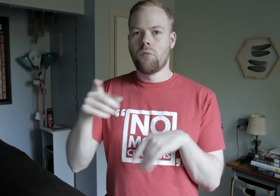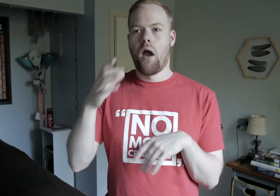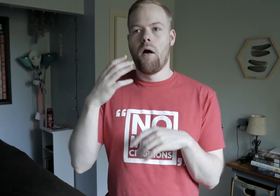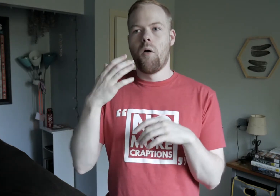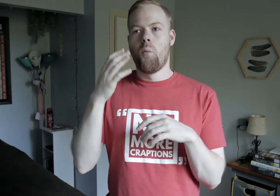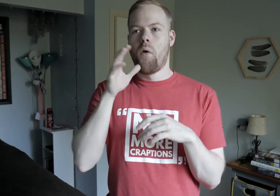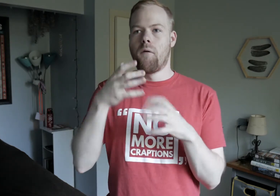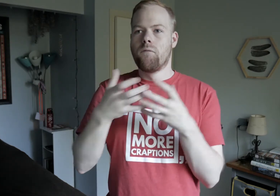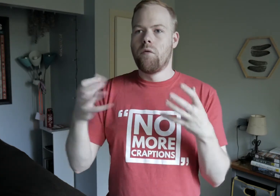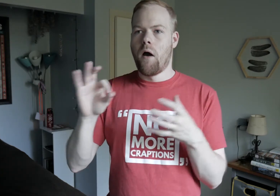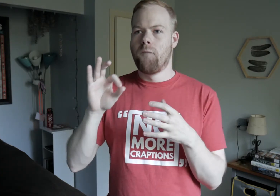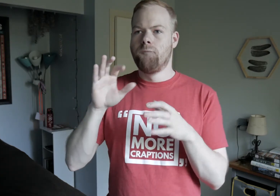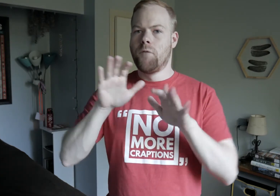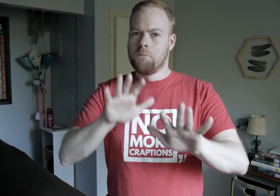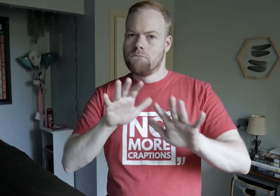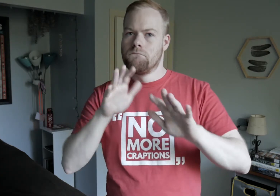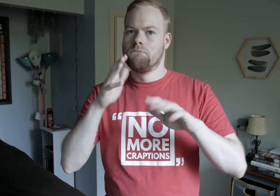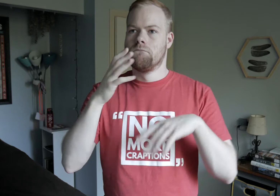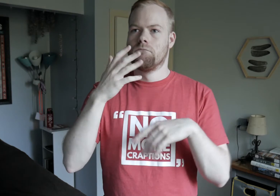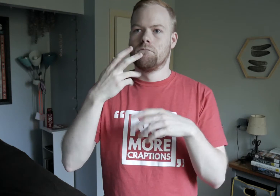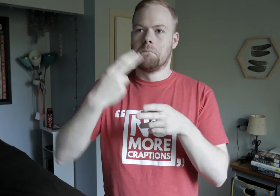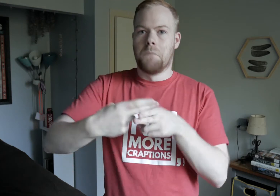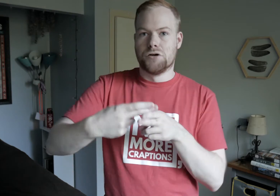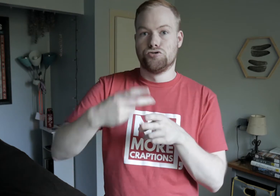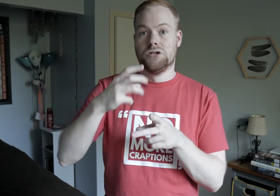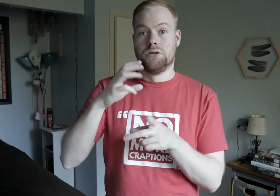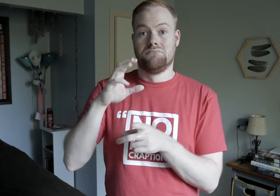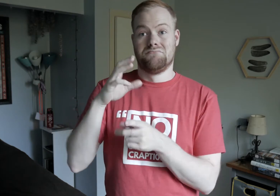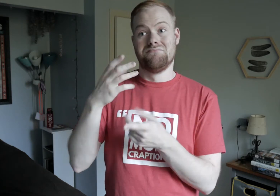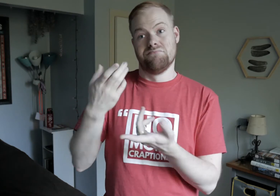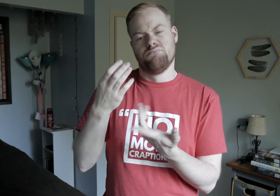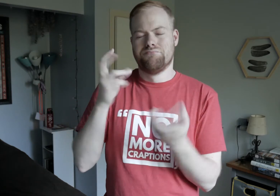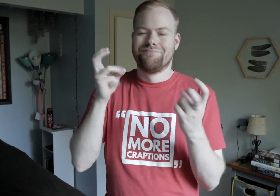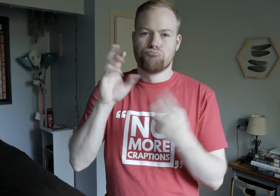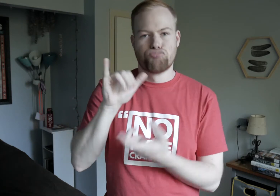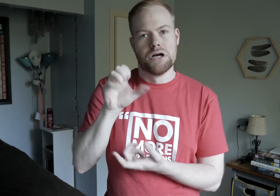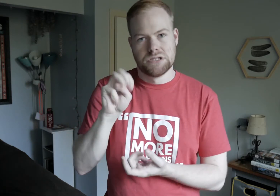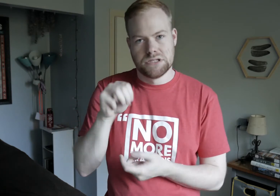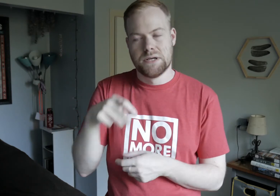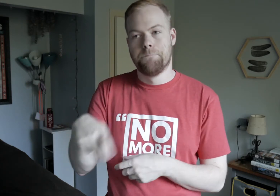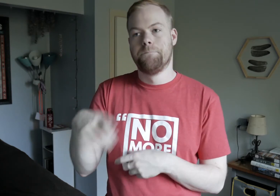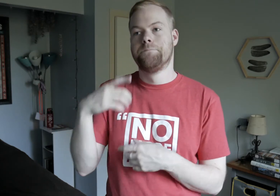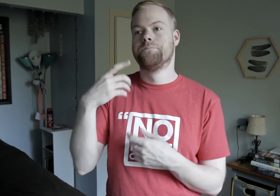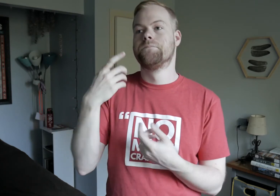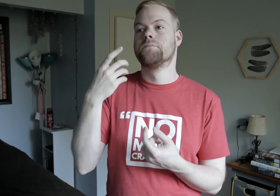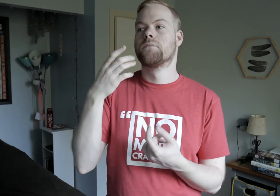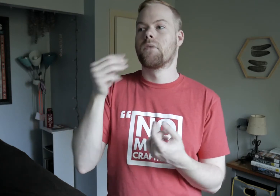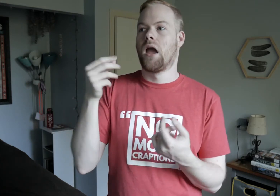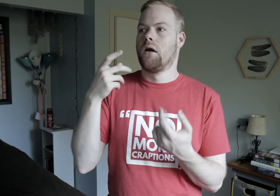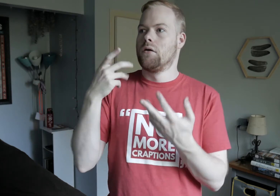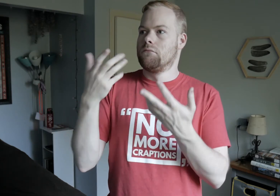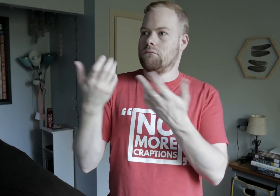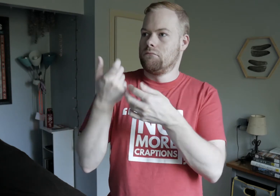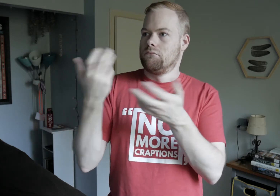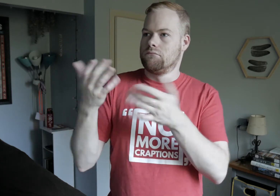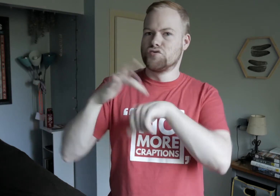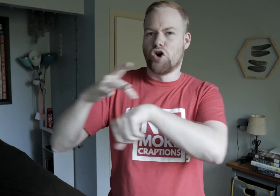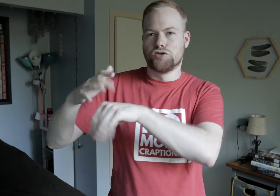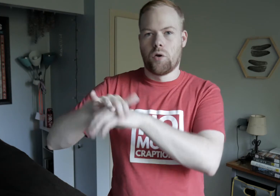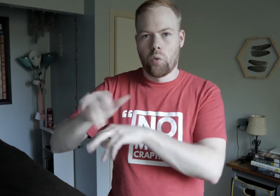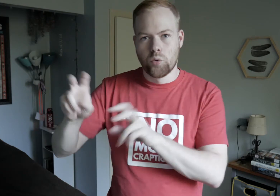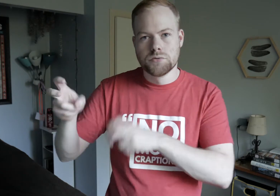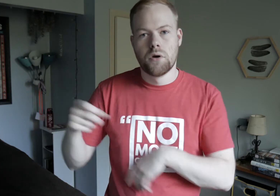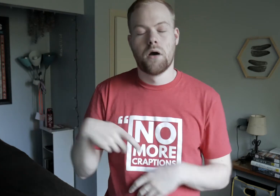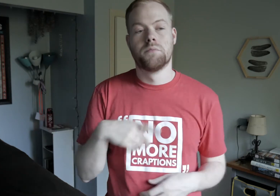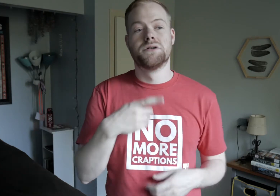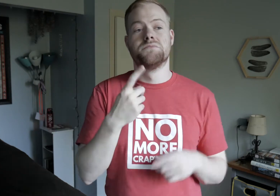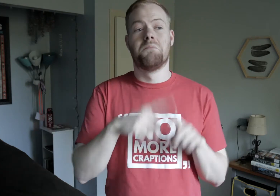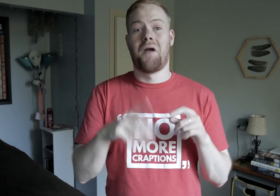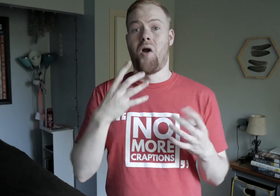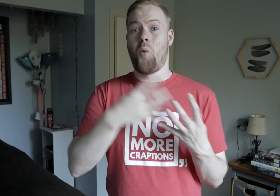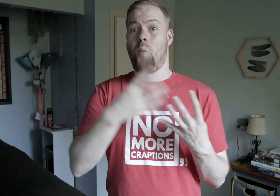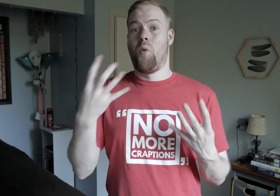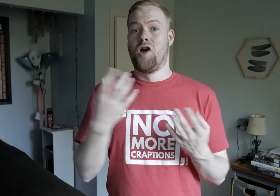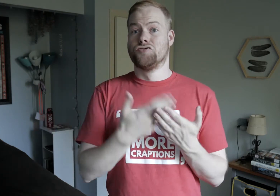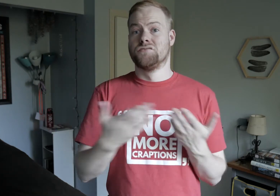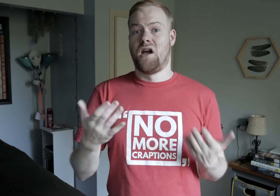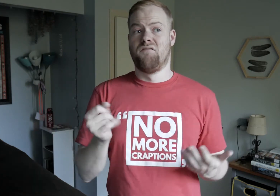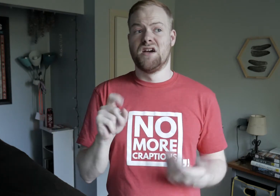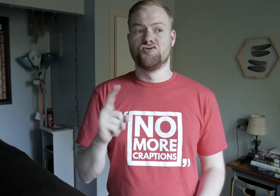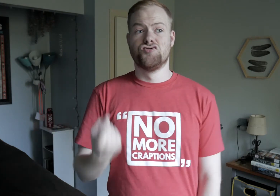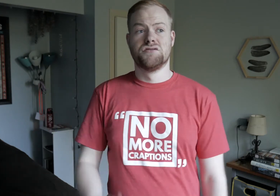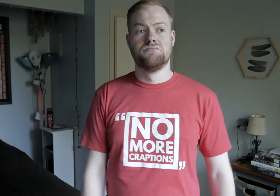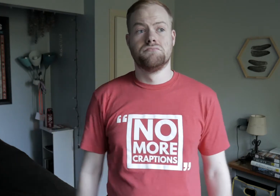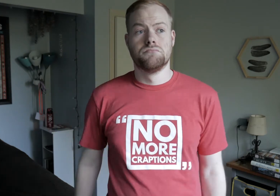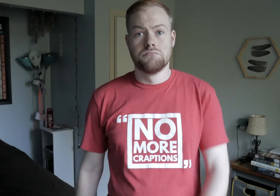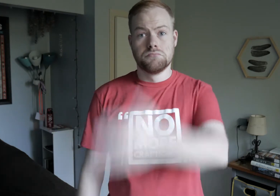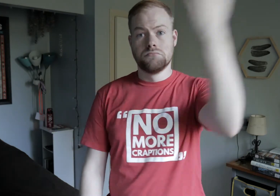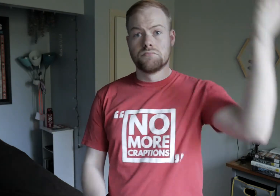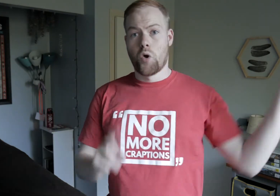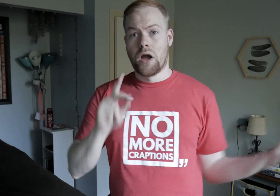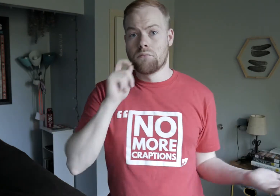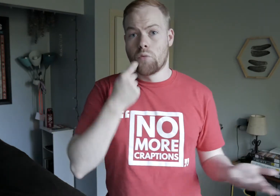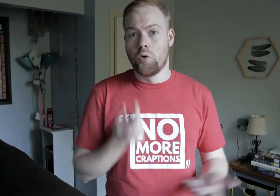It will have a lot of mentions of racism, and touching on those topics. But the queer stuff is just… Okay, cool.